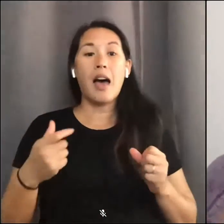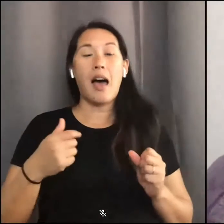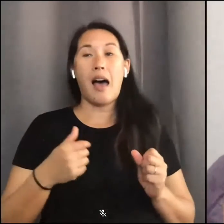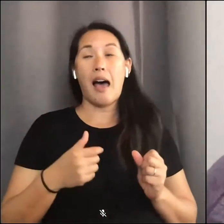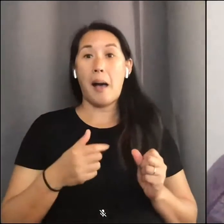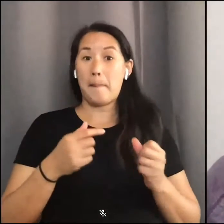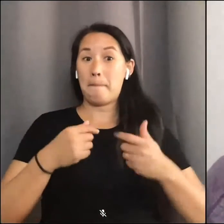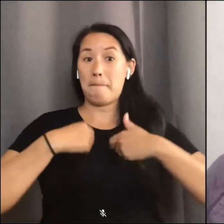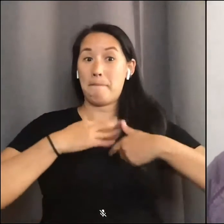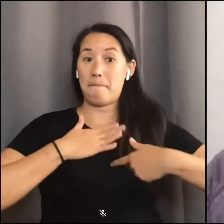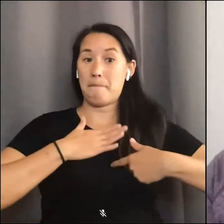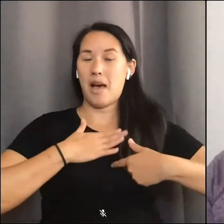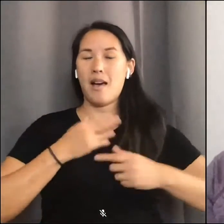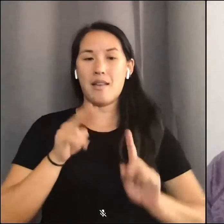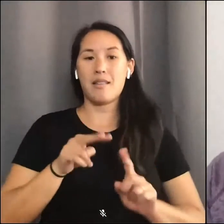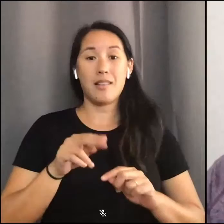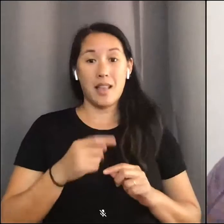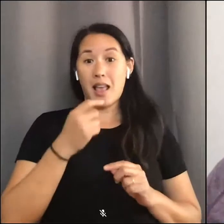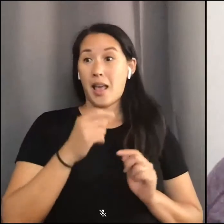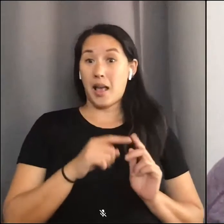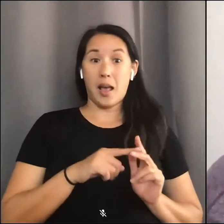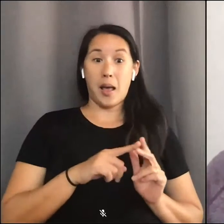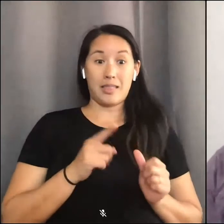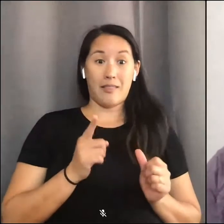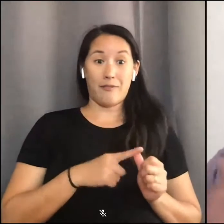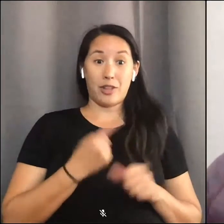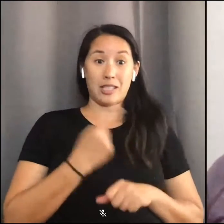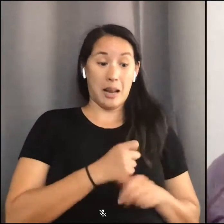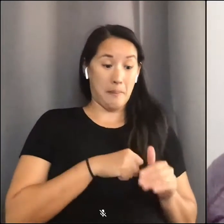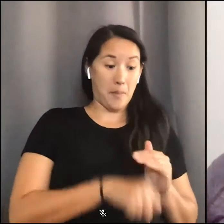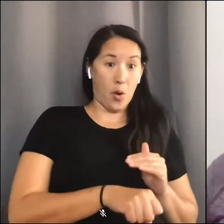everybody has mental health from the day you're born to the day you die we have mental health